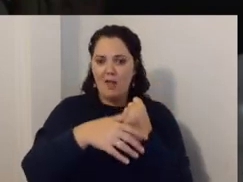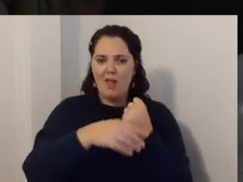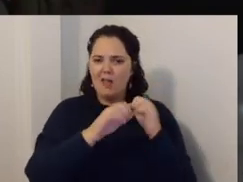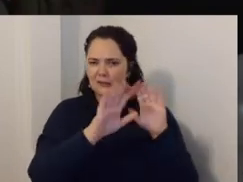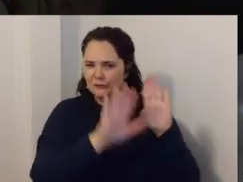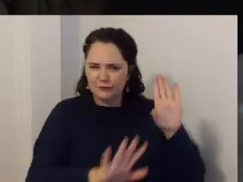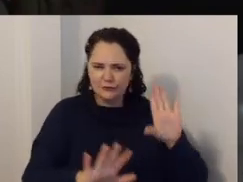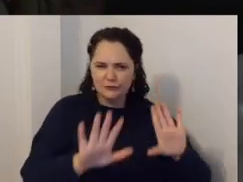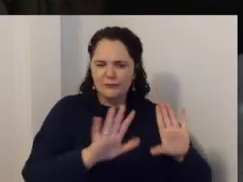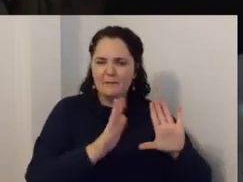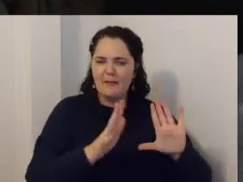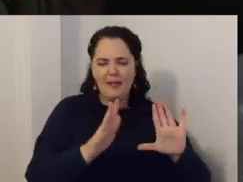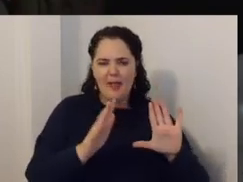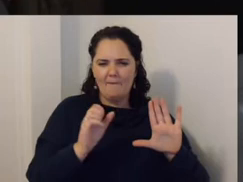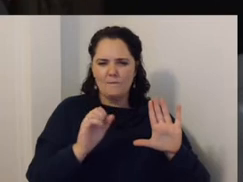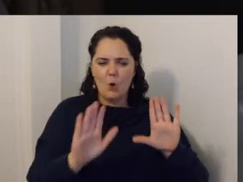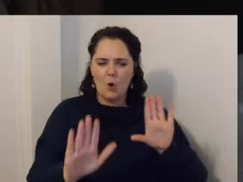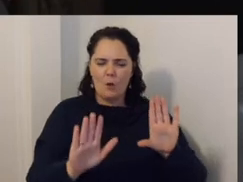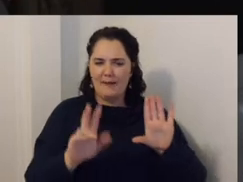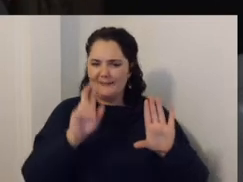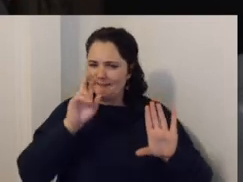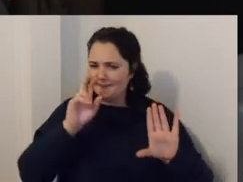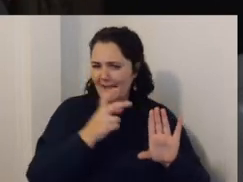against the darkness that exists in the background behind the figure